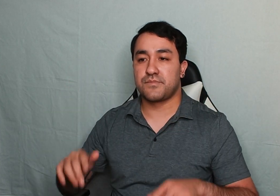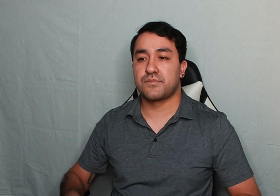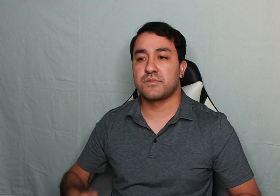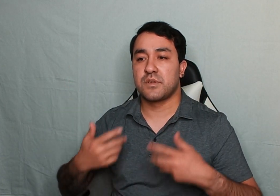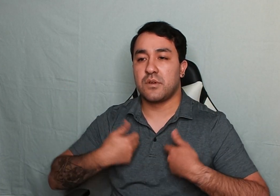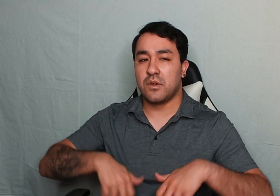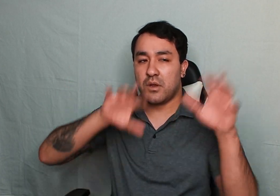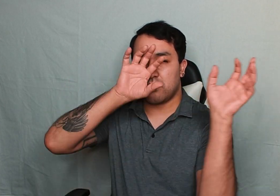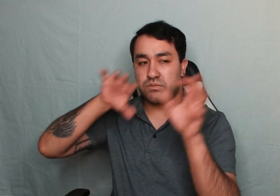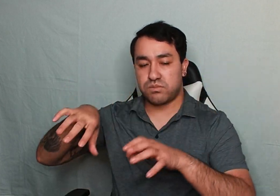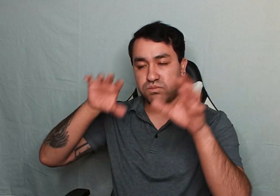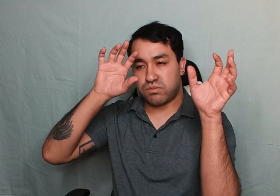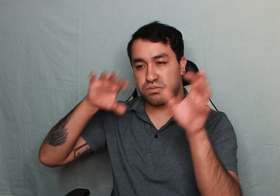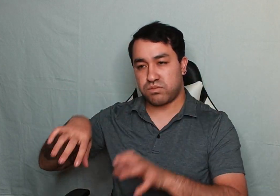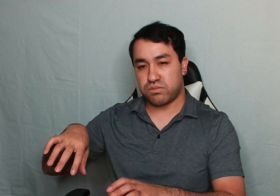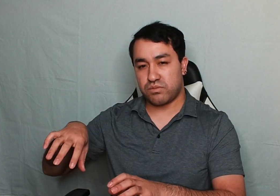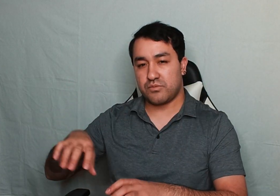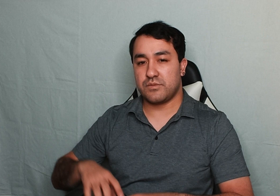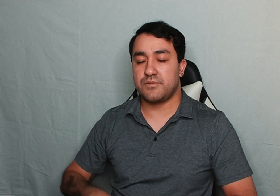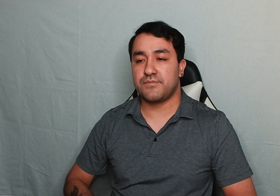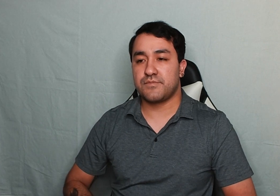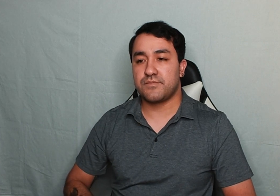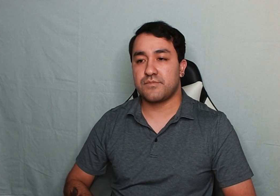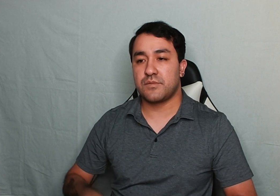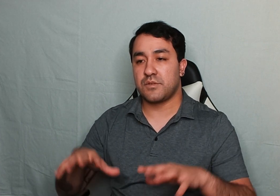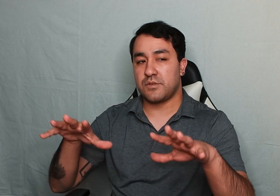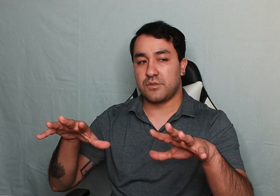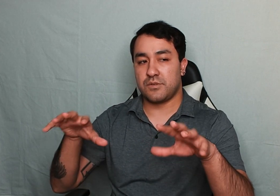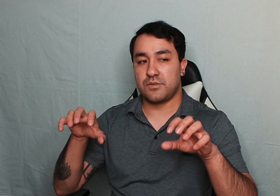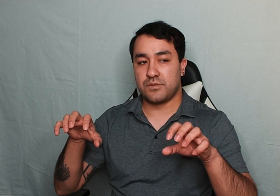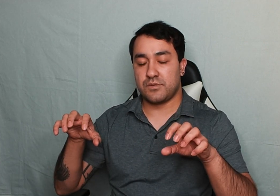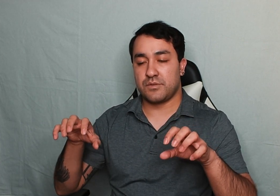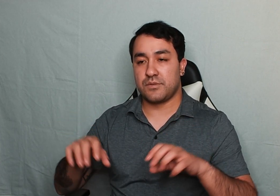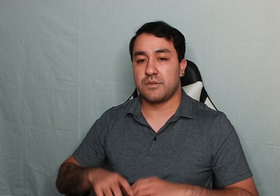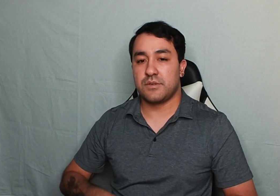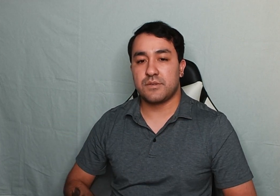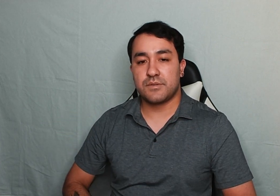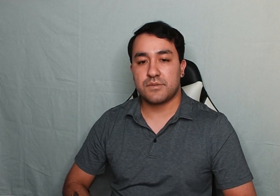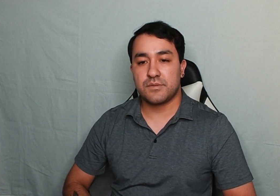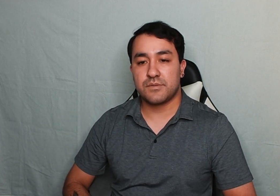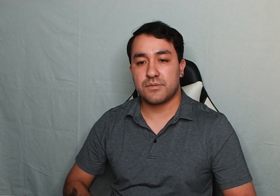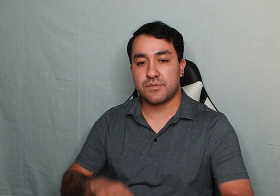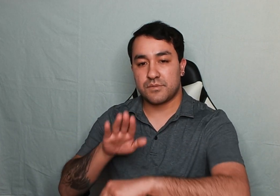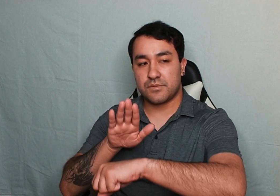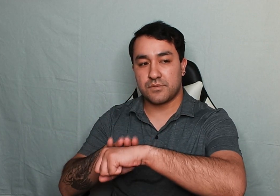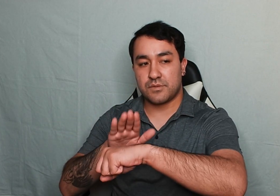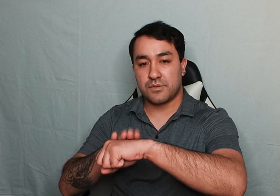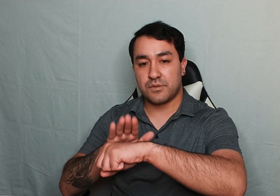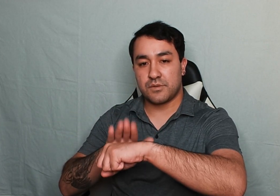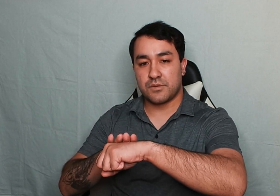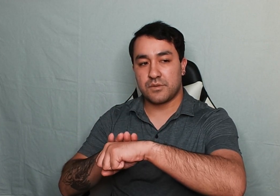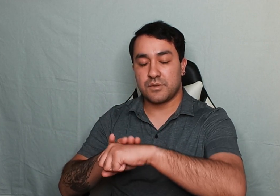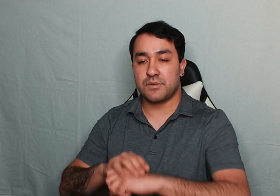SNOW-STORM FREEZE WARN